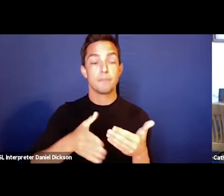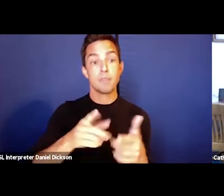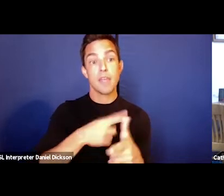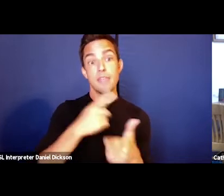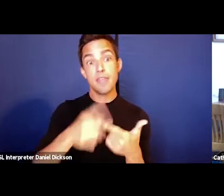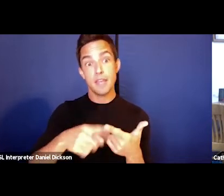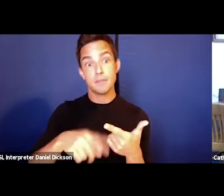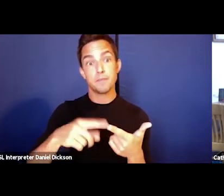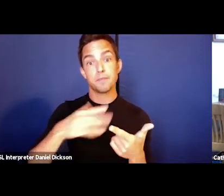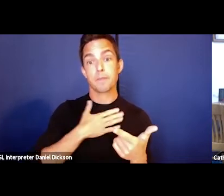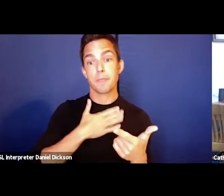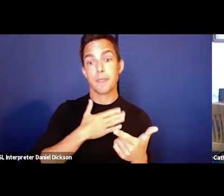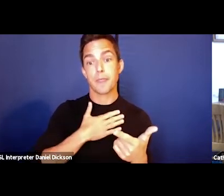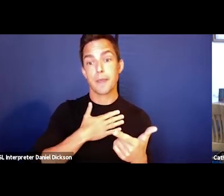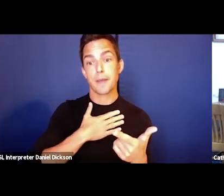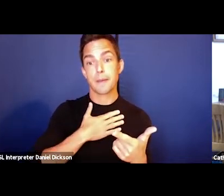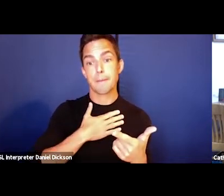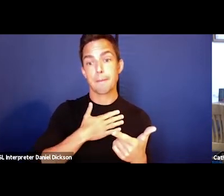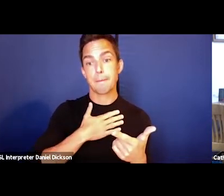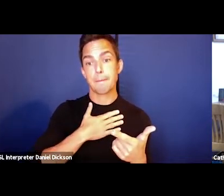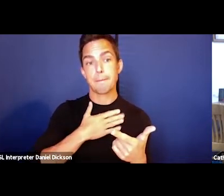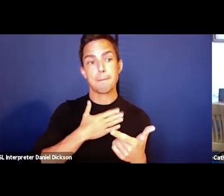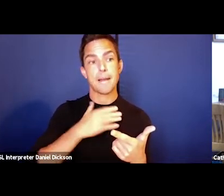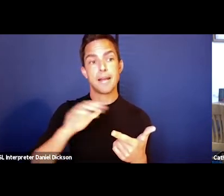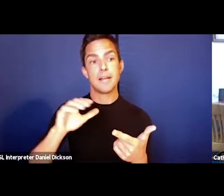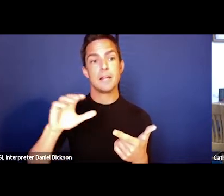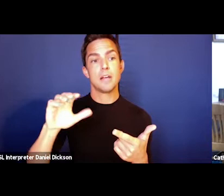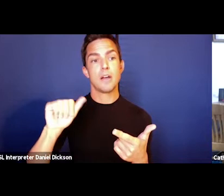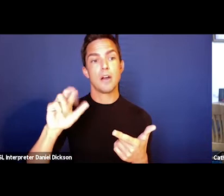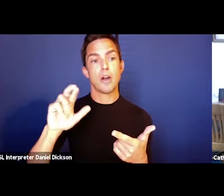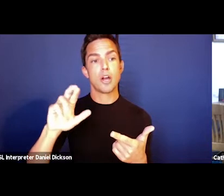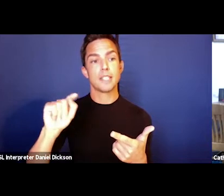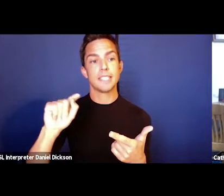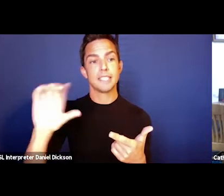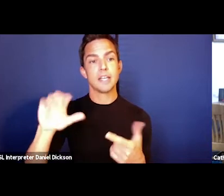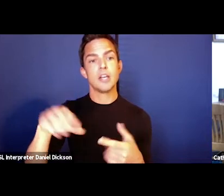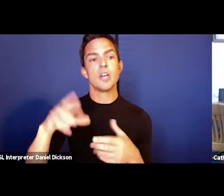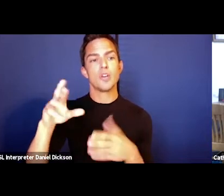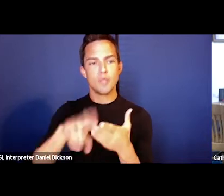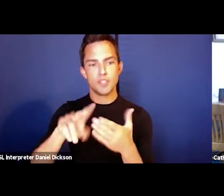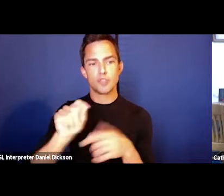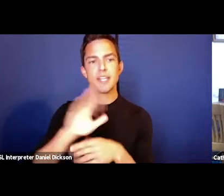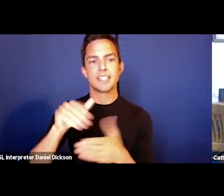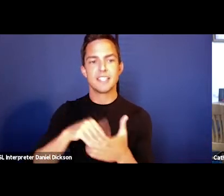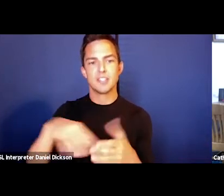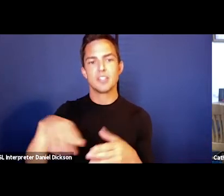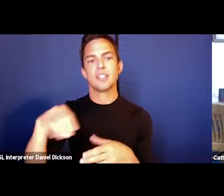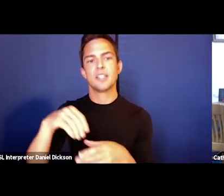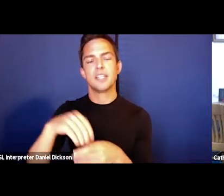my RTC the Research Training Center on Disability and Rural Communities or RTC Rural.